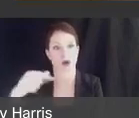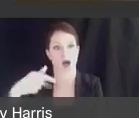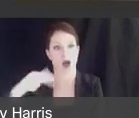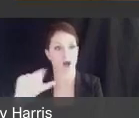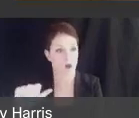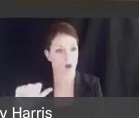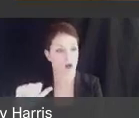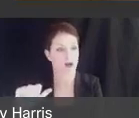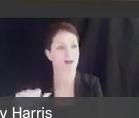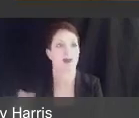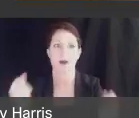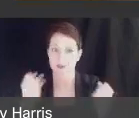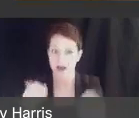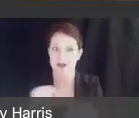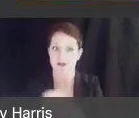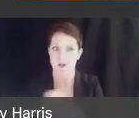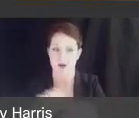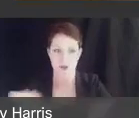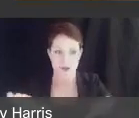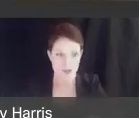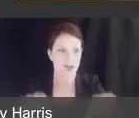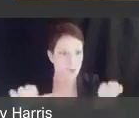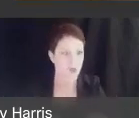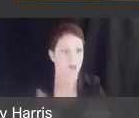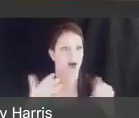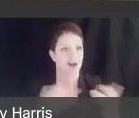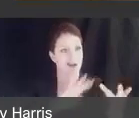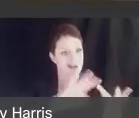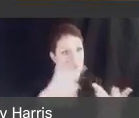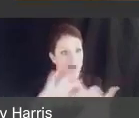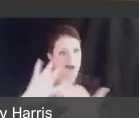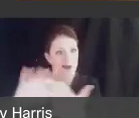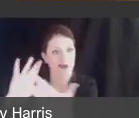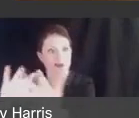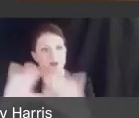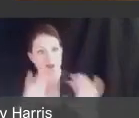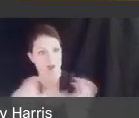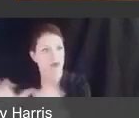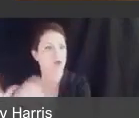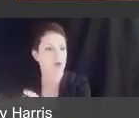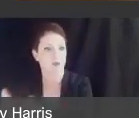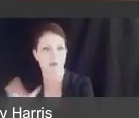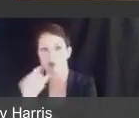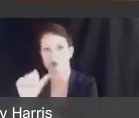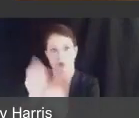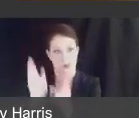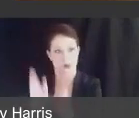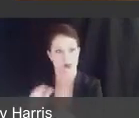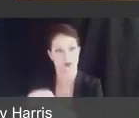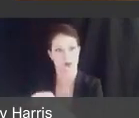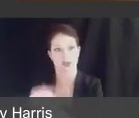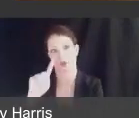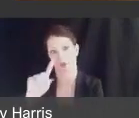that's already being done in terms of reaching out to the entities whose workers are in 1B. We've also